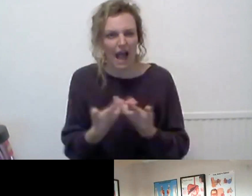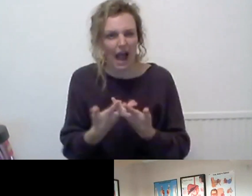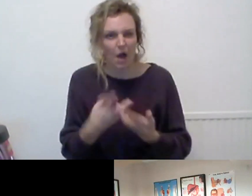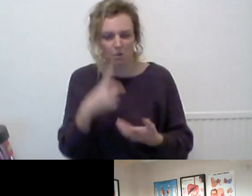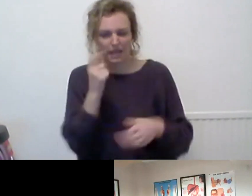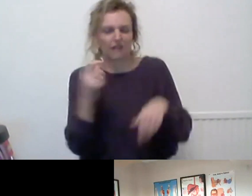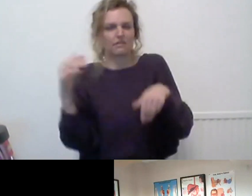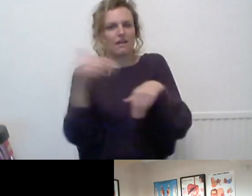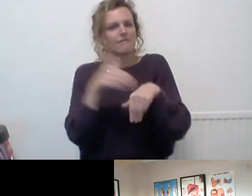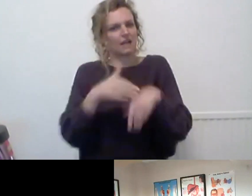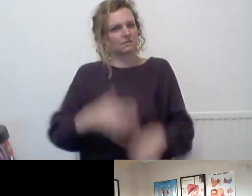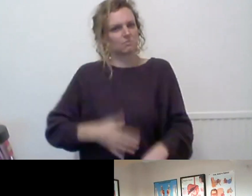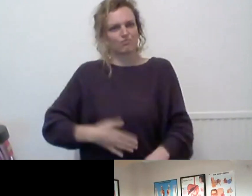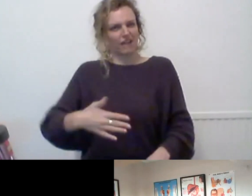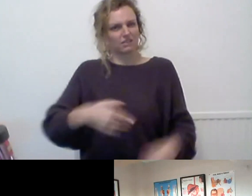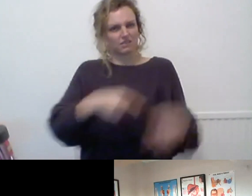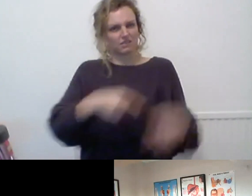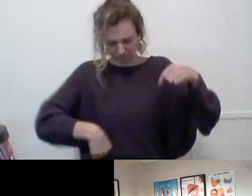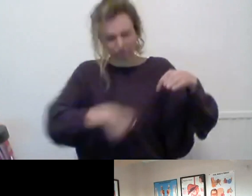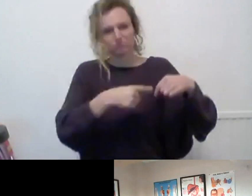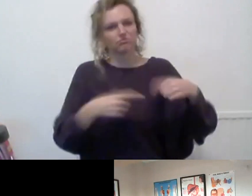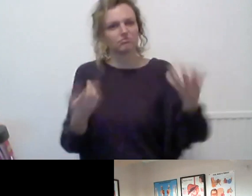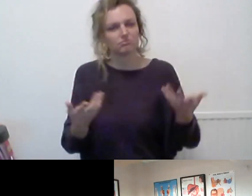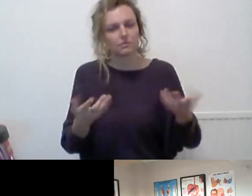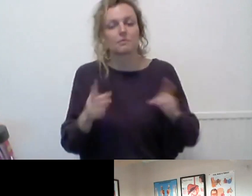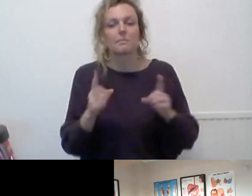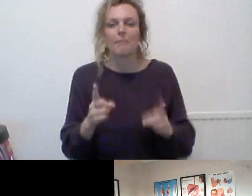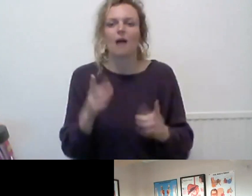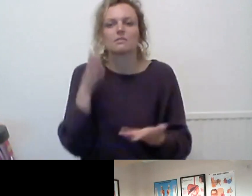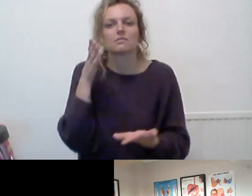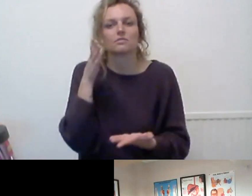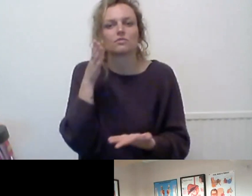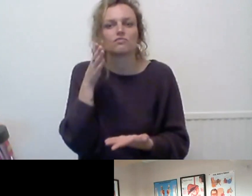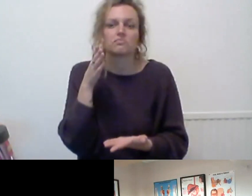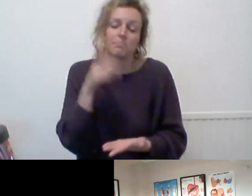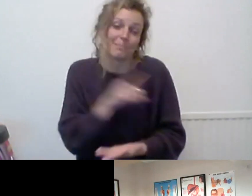pregnant in the future. But the caution we're giving is as this is new, if you have a choice,